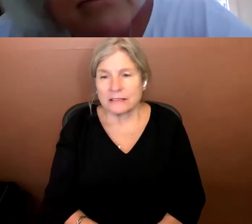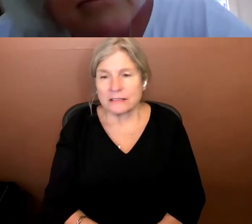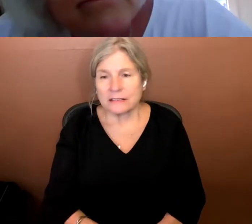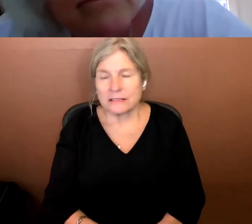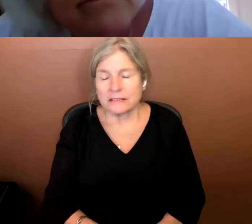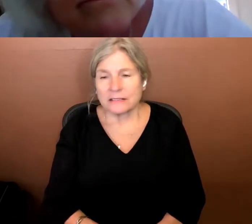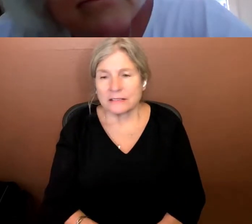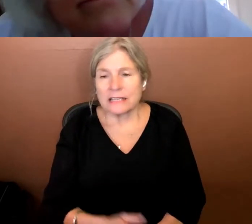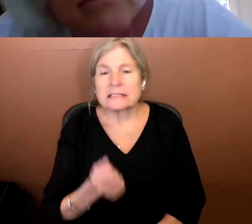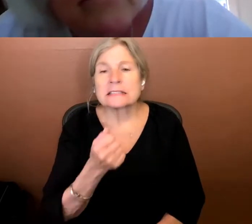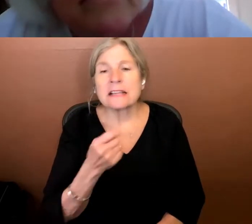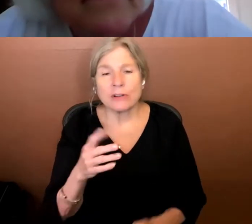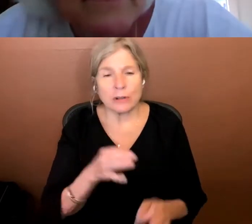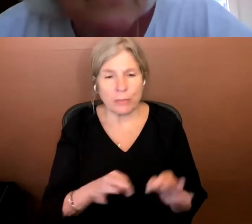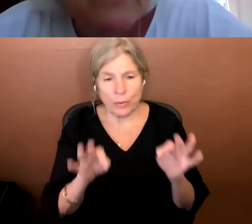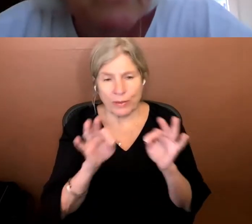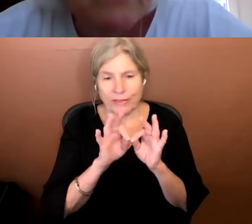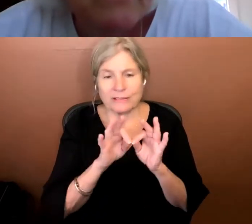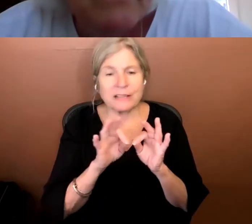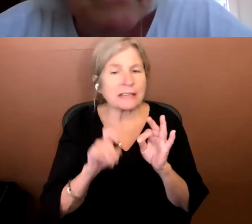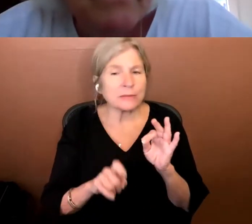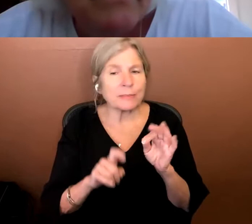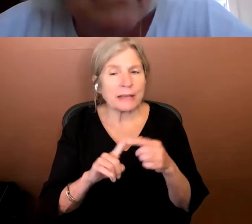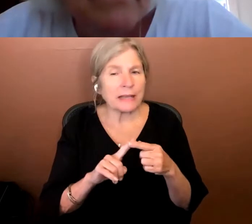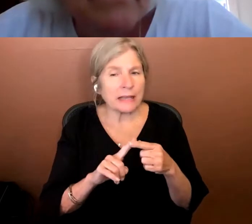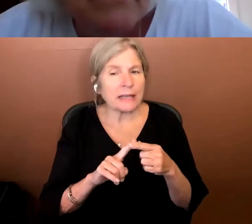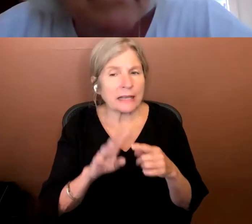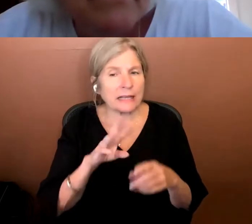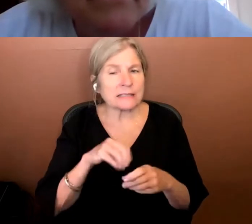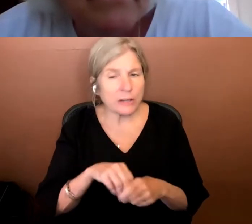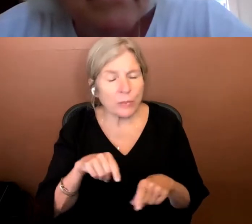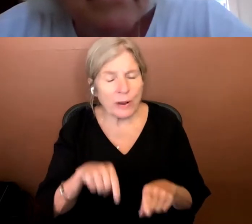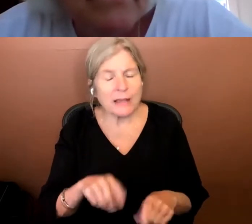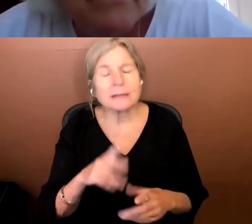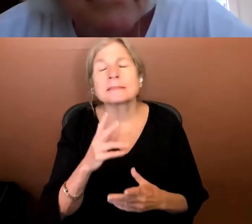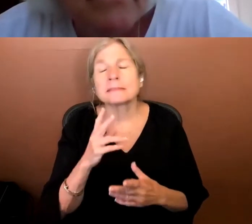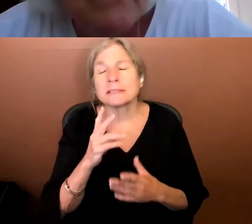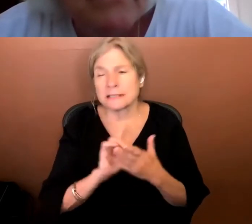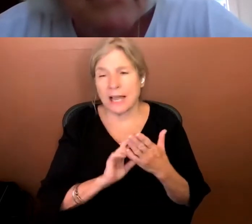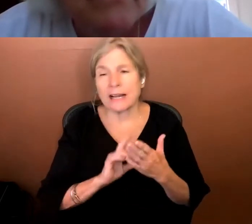several important things that need to be considered when designing and producing tactile comics.